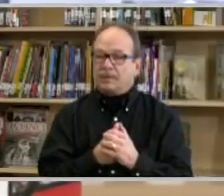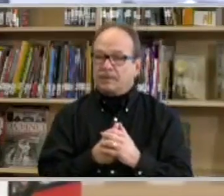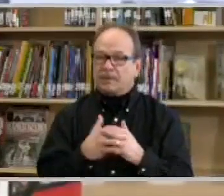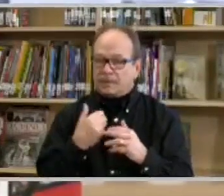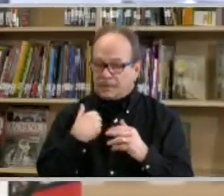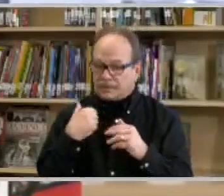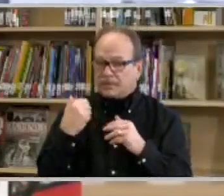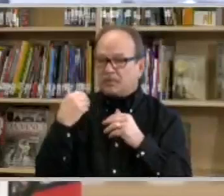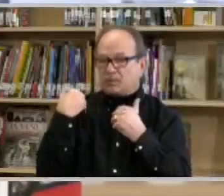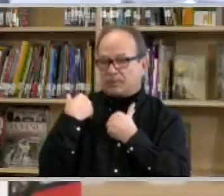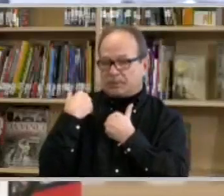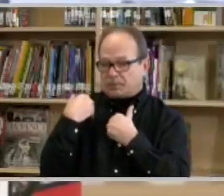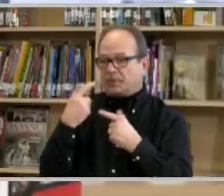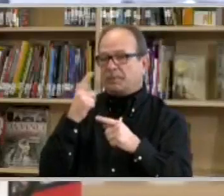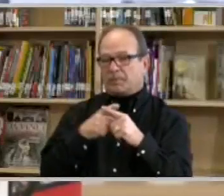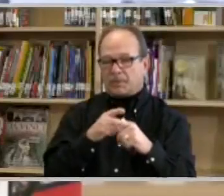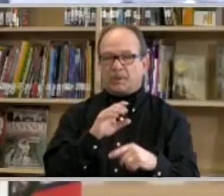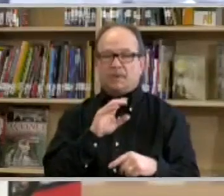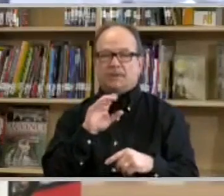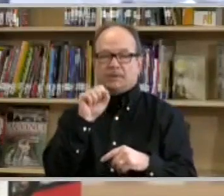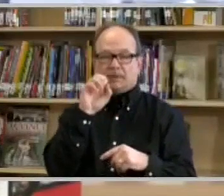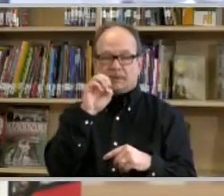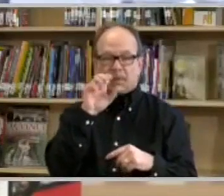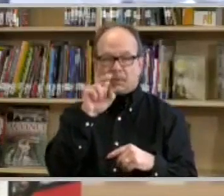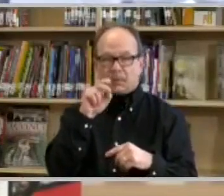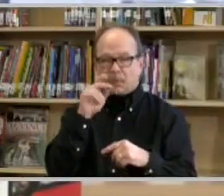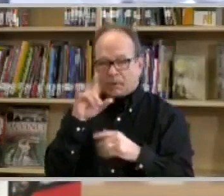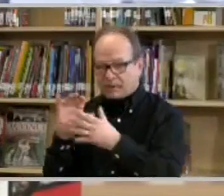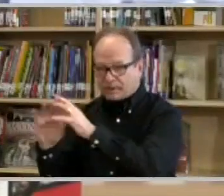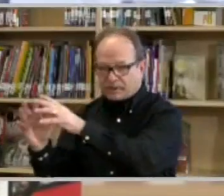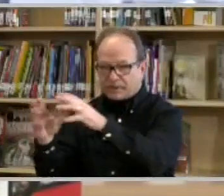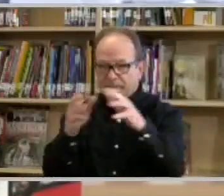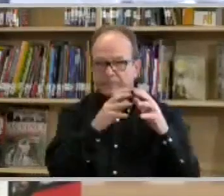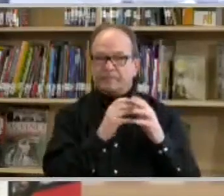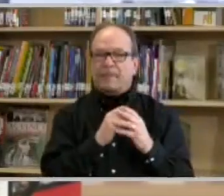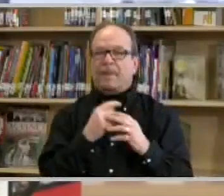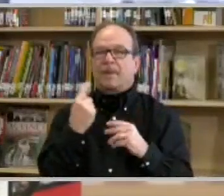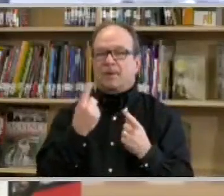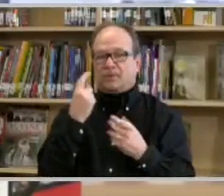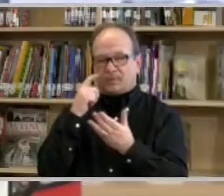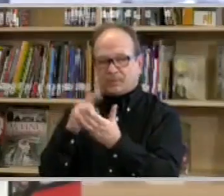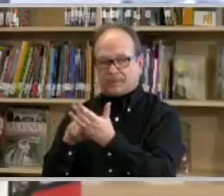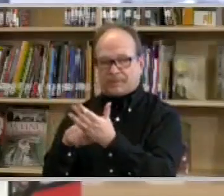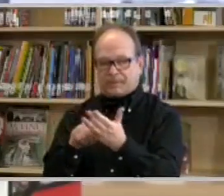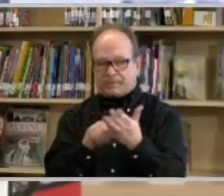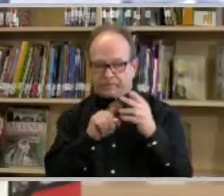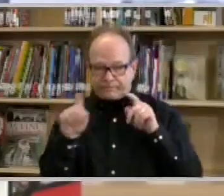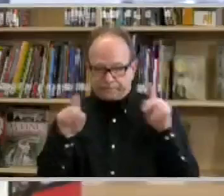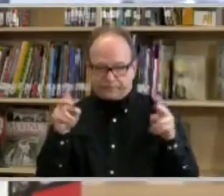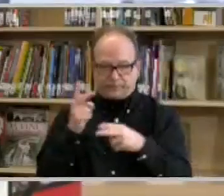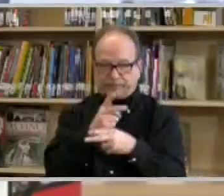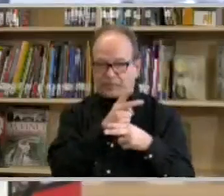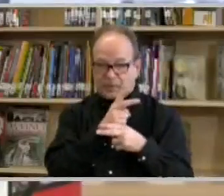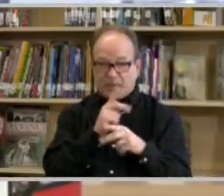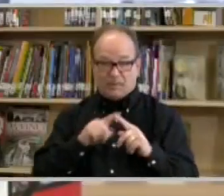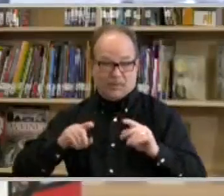STAFF AND ALL OF THE OFFICERS ALSO HAVE TO RECOGNIZE THAT IT